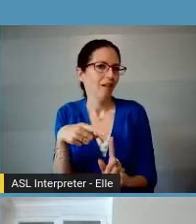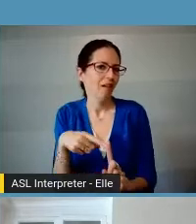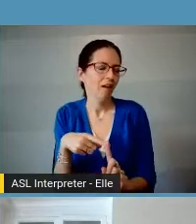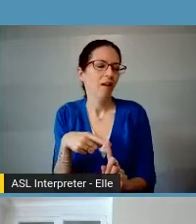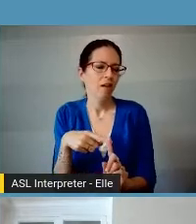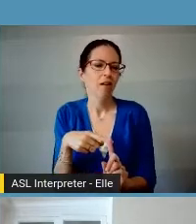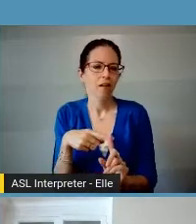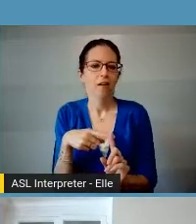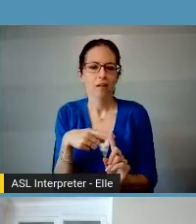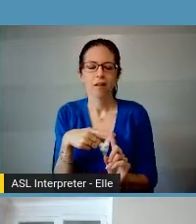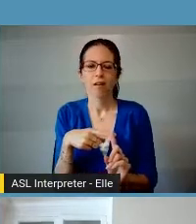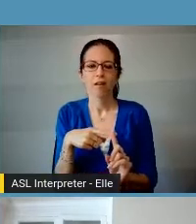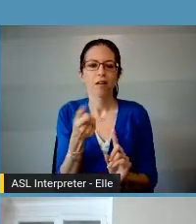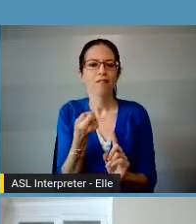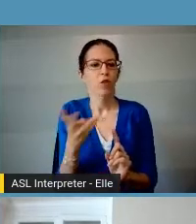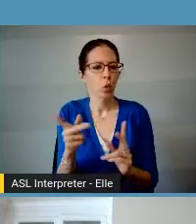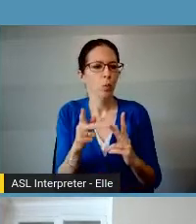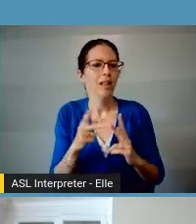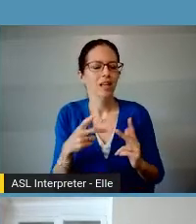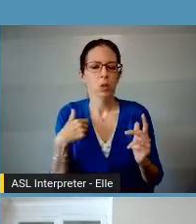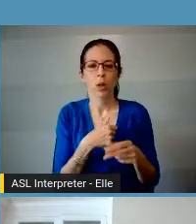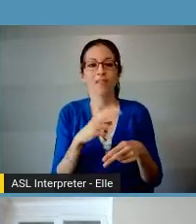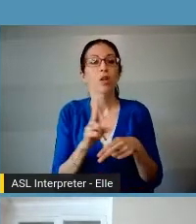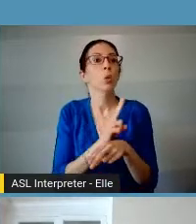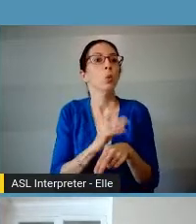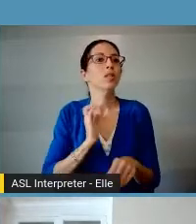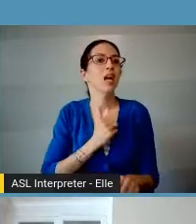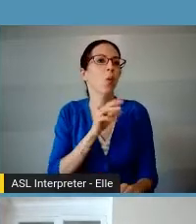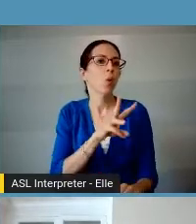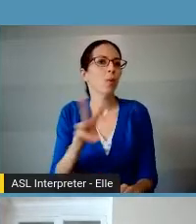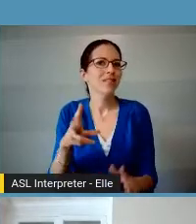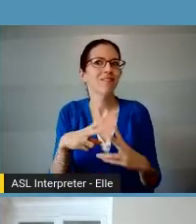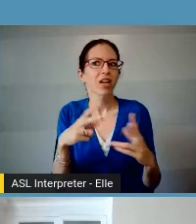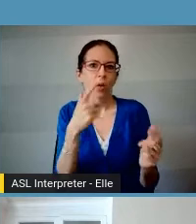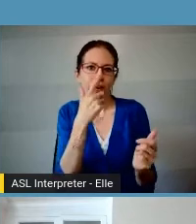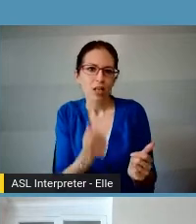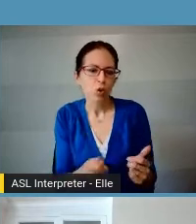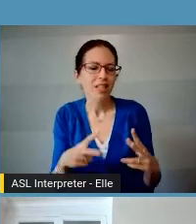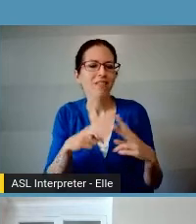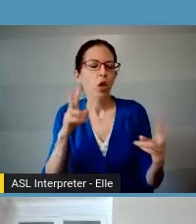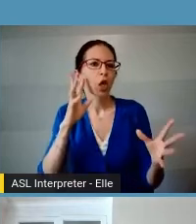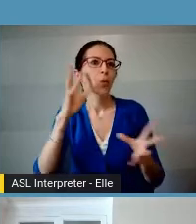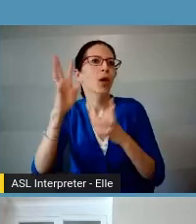where we have used our website and some interesting and creative ways to help achieve our programmatic